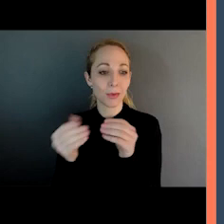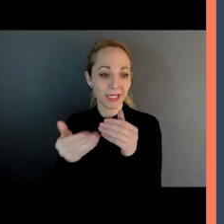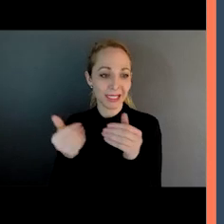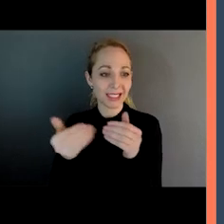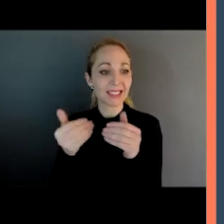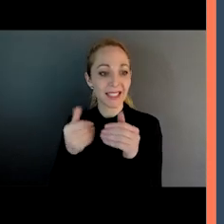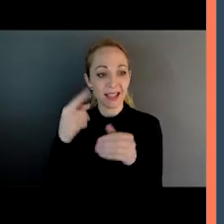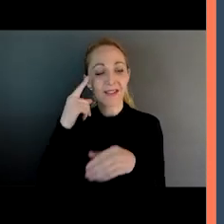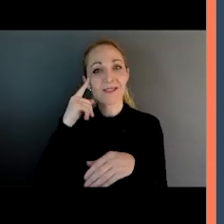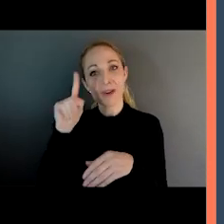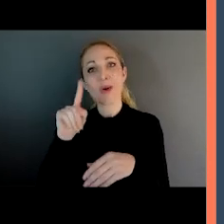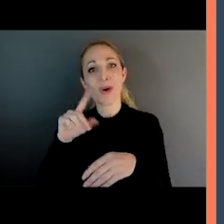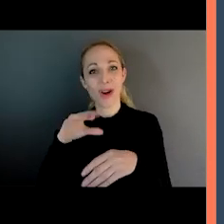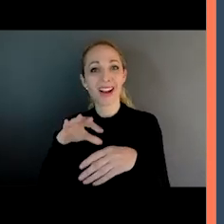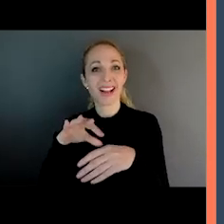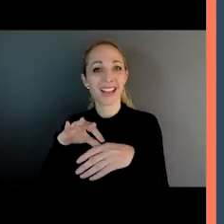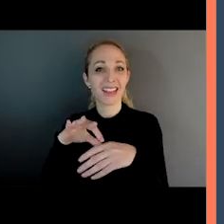THIS FIELD IS EVEN GOING TO DO.